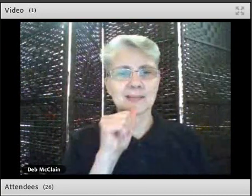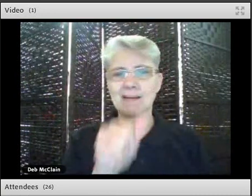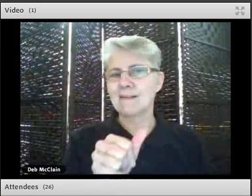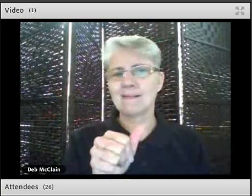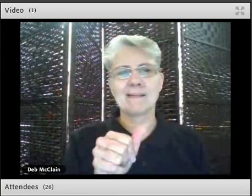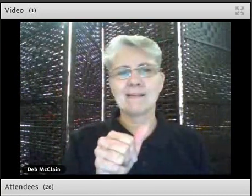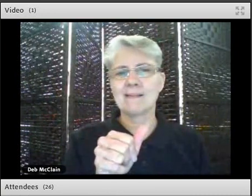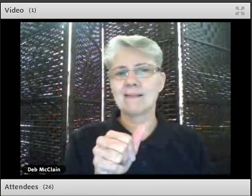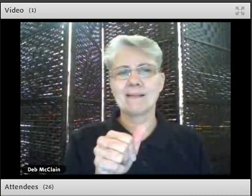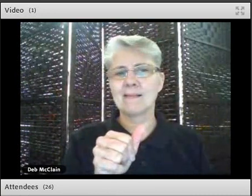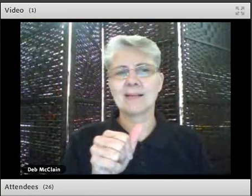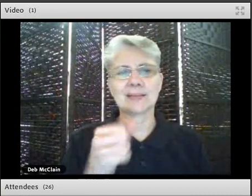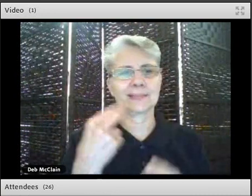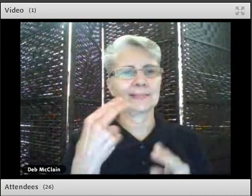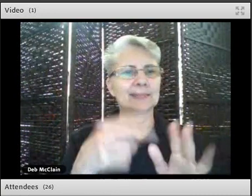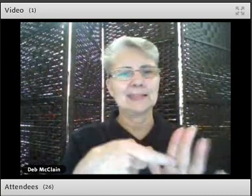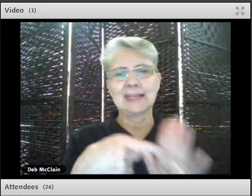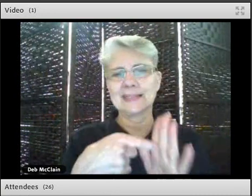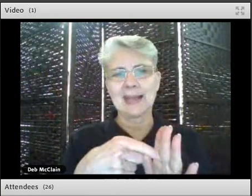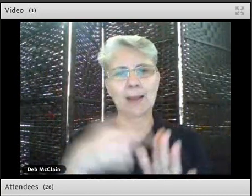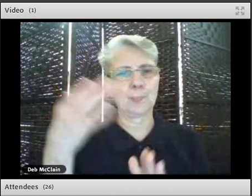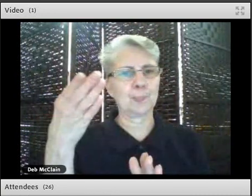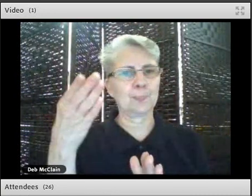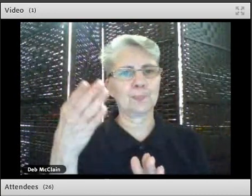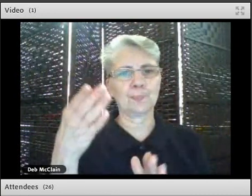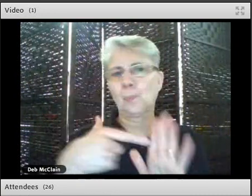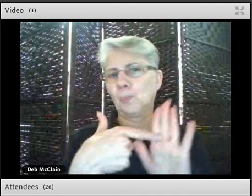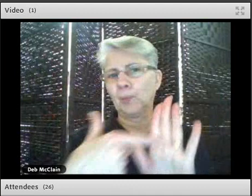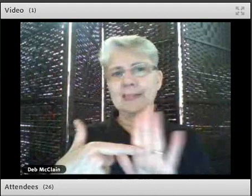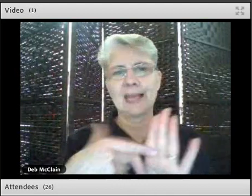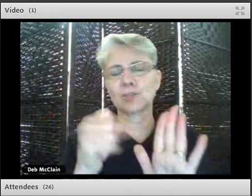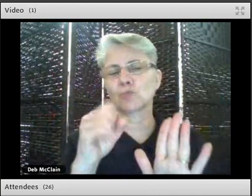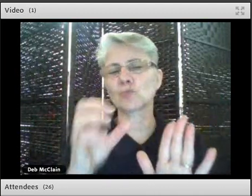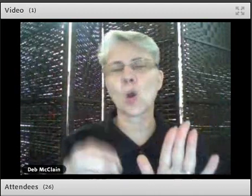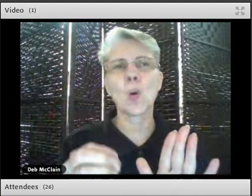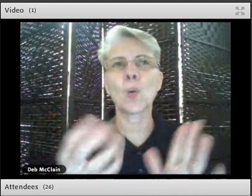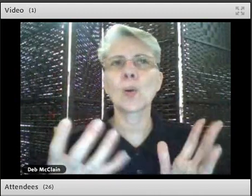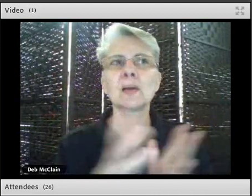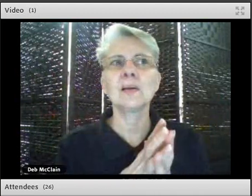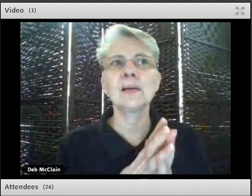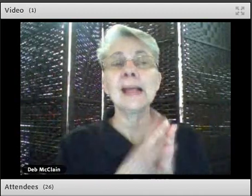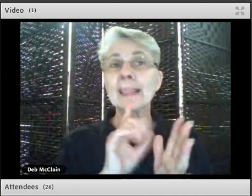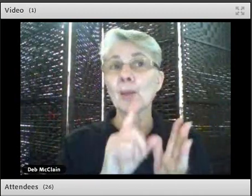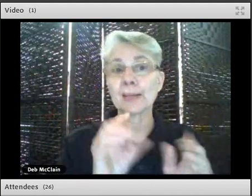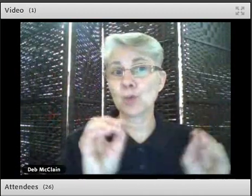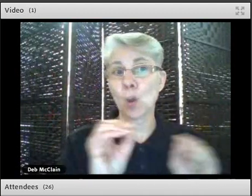AACR2 told us to enter things in rule order and then put the most important rule --